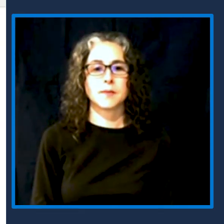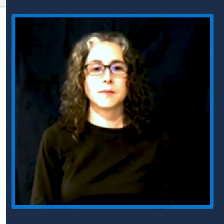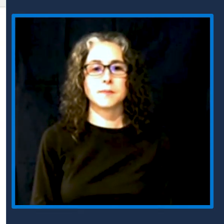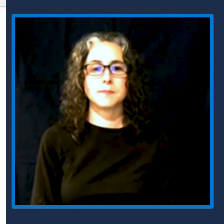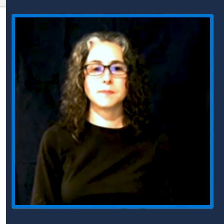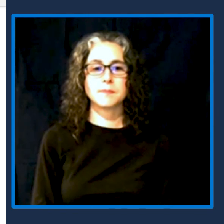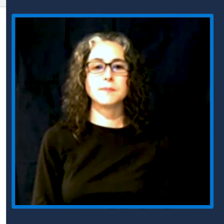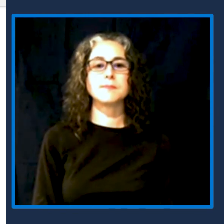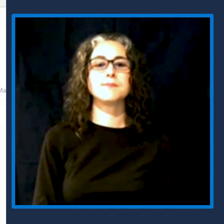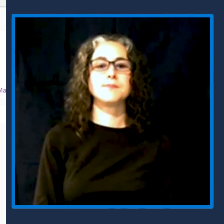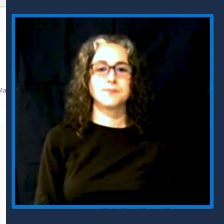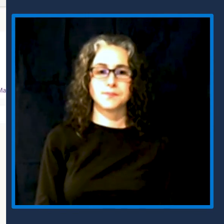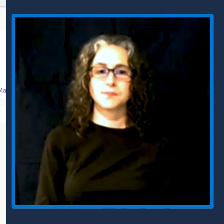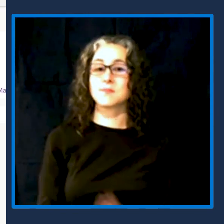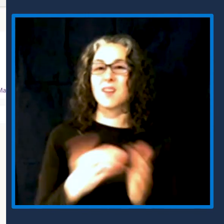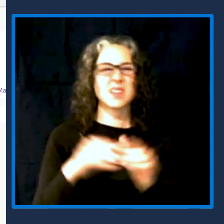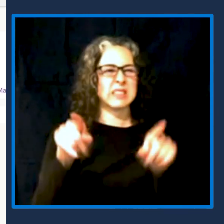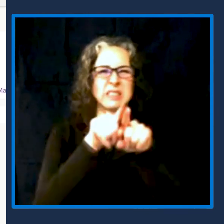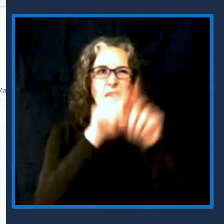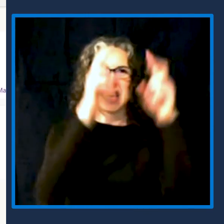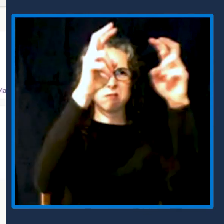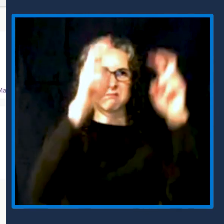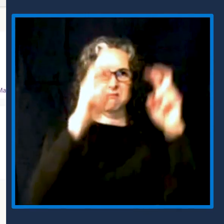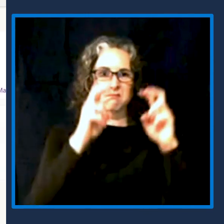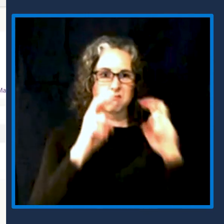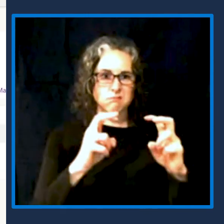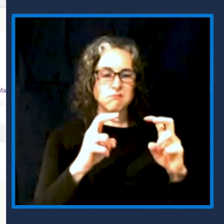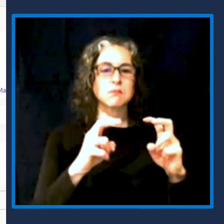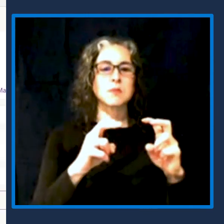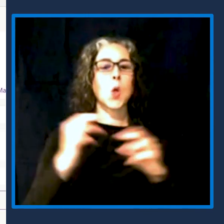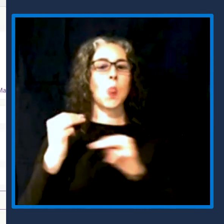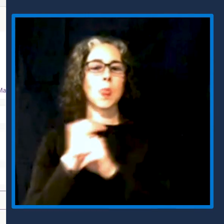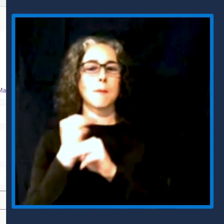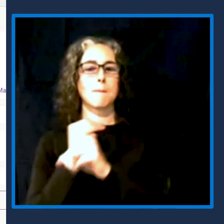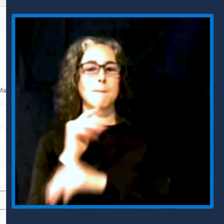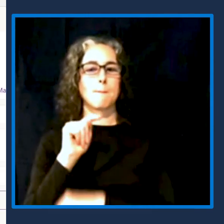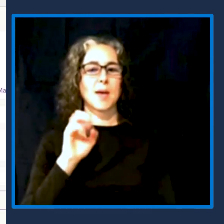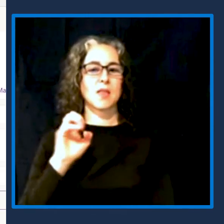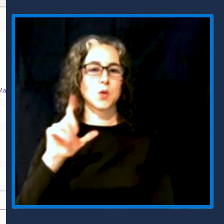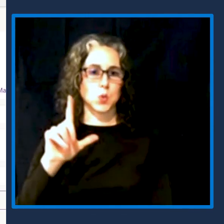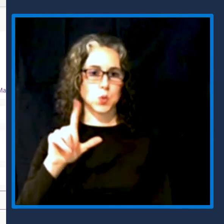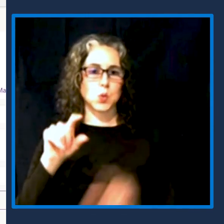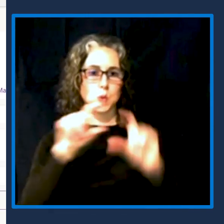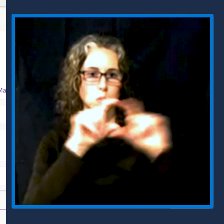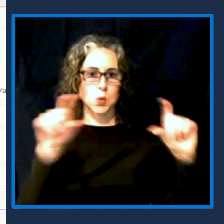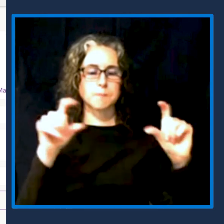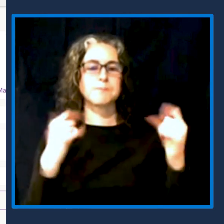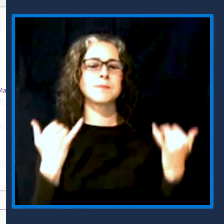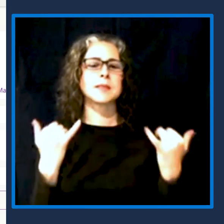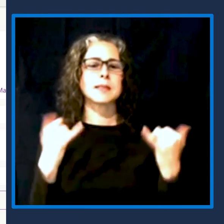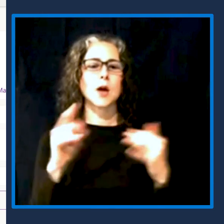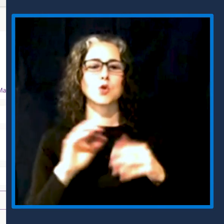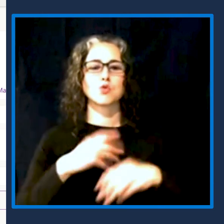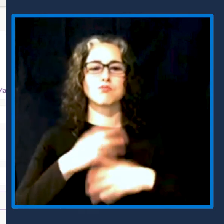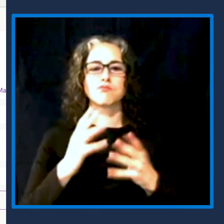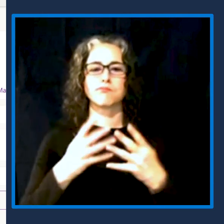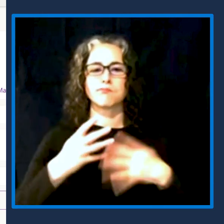again we're seeing that same equation we're going to go back to that math tool and now what we're going to do is we're going to generate what's called a practice quiz